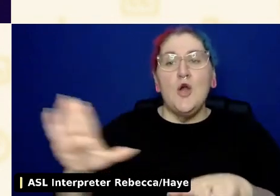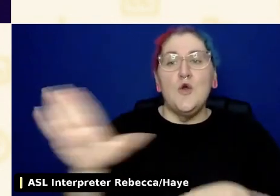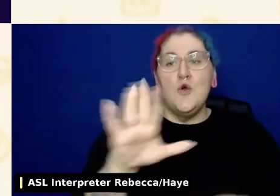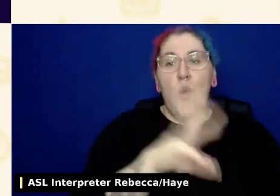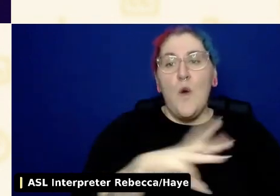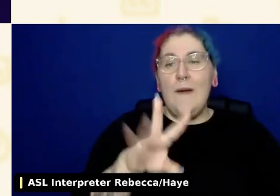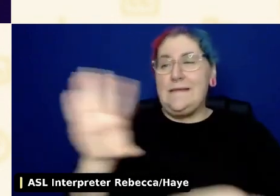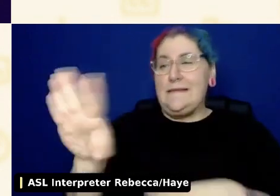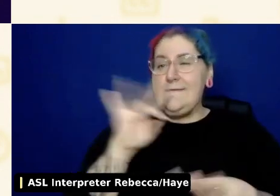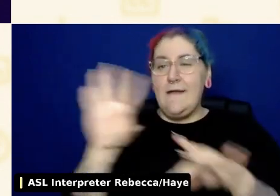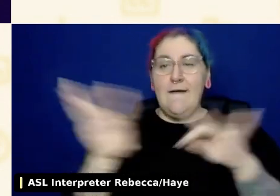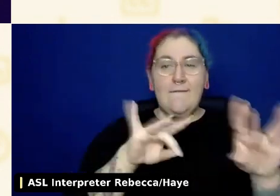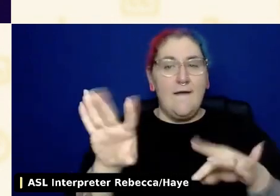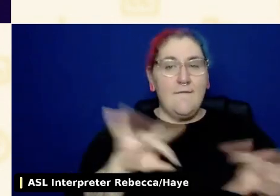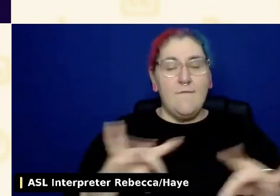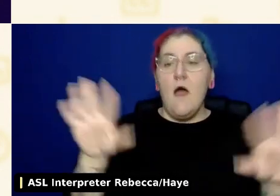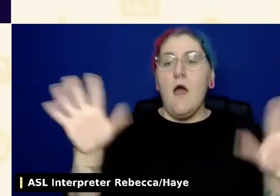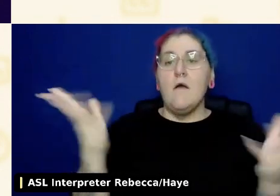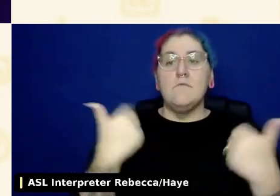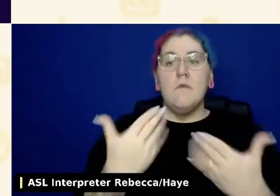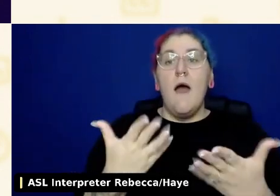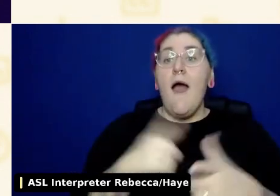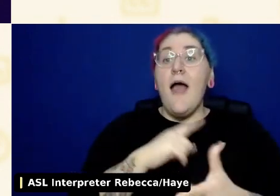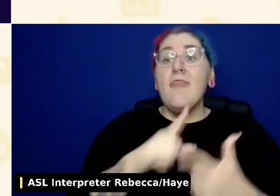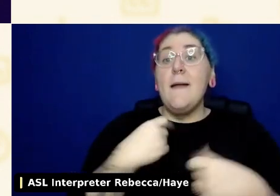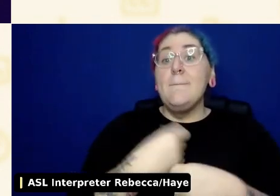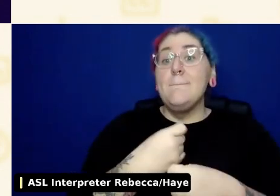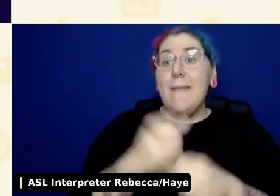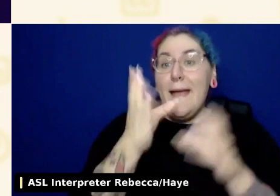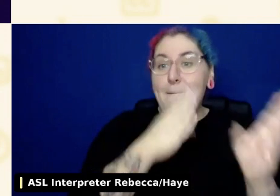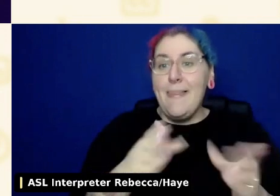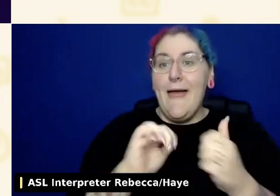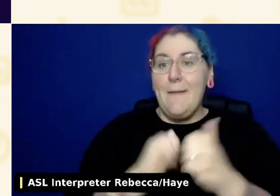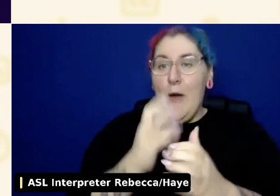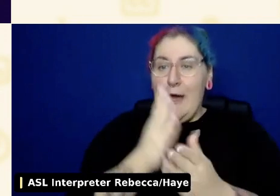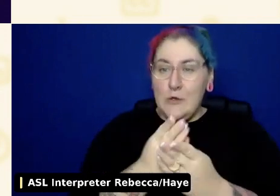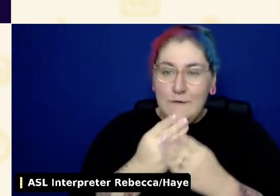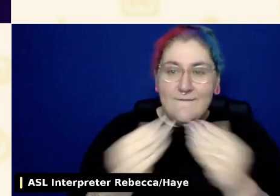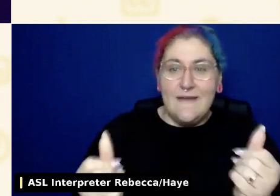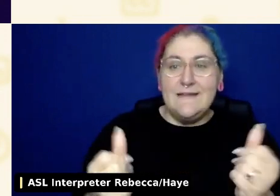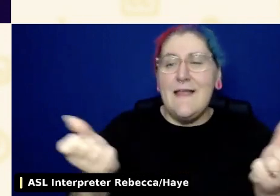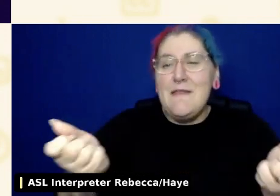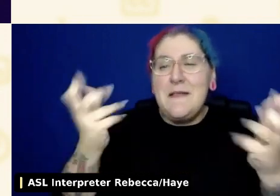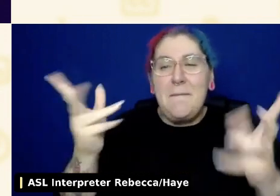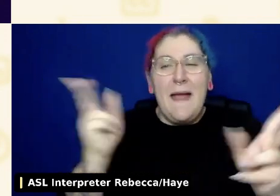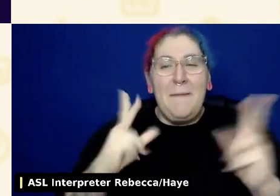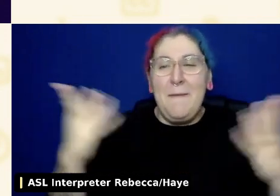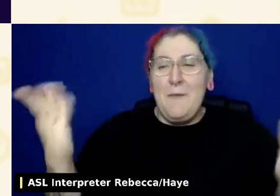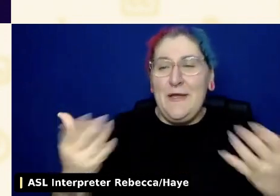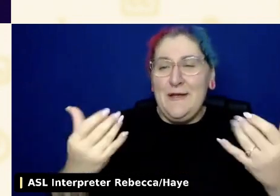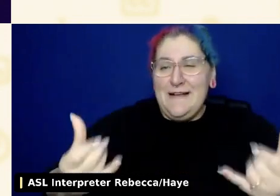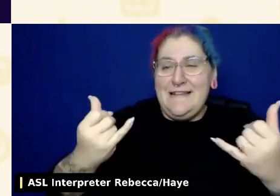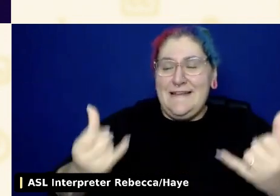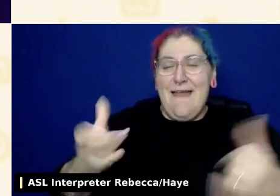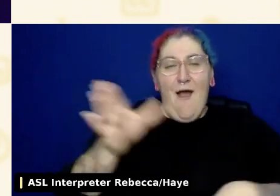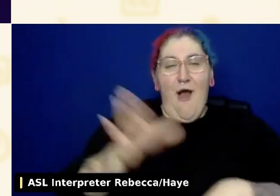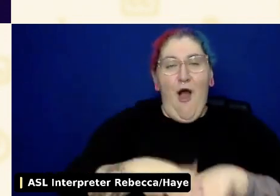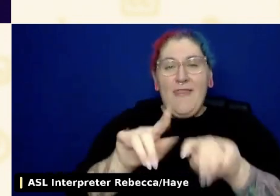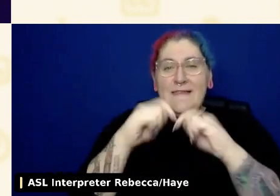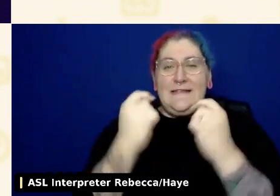in the chat or speaking or among the organizing team who would be happy to help. Reach out, get started now. Thanks so much.